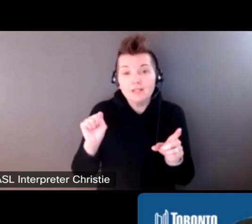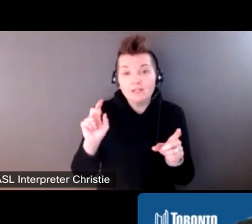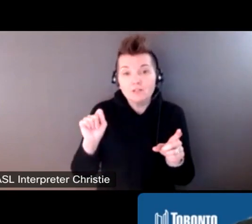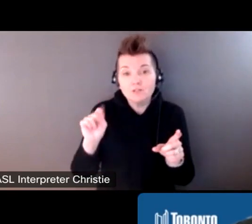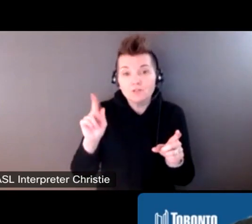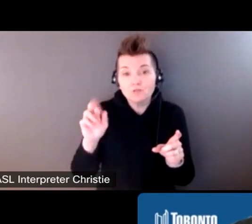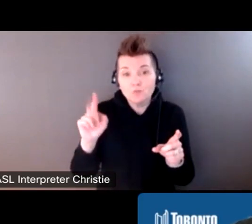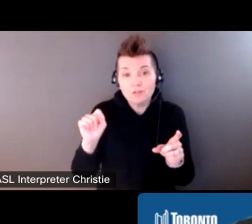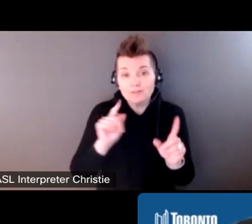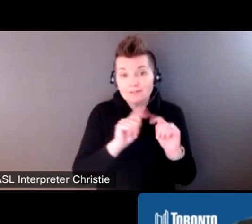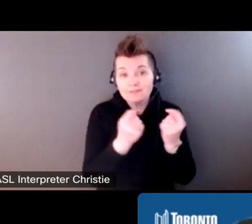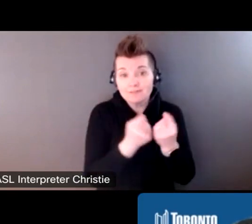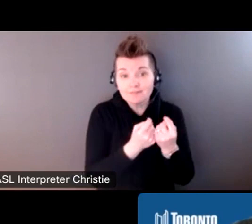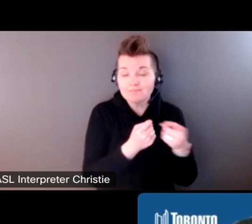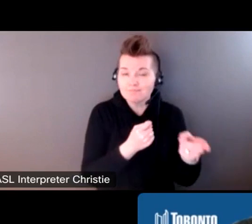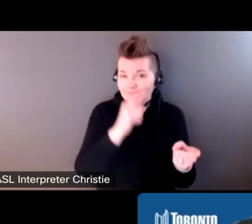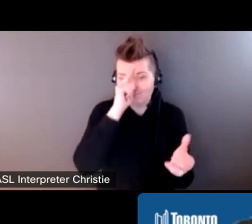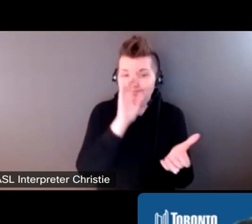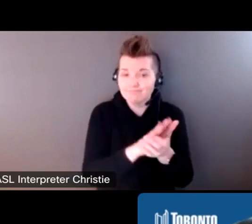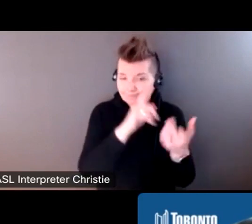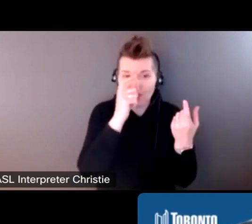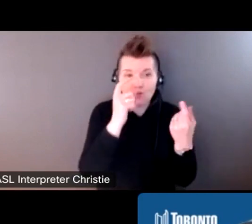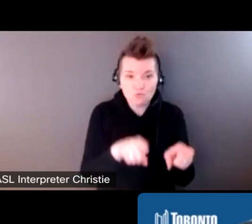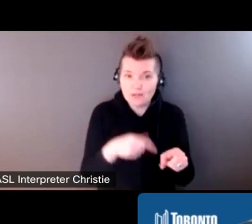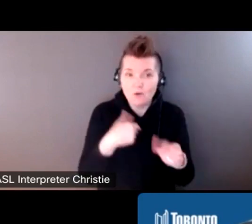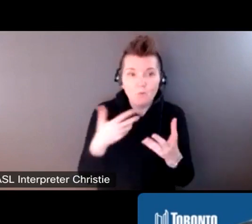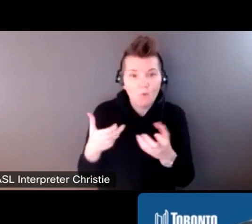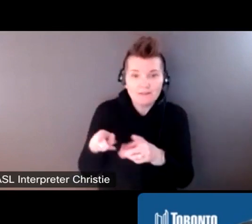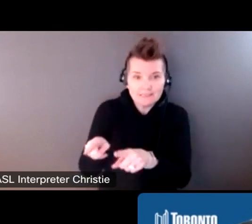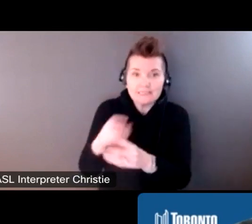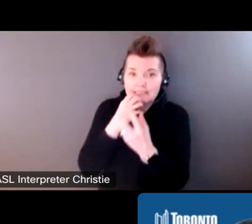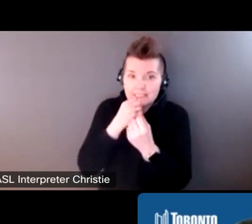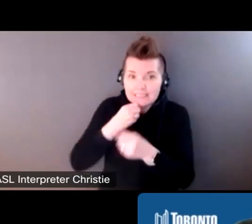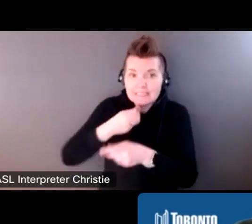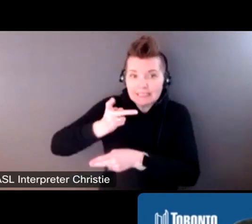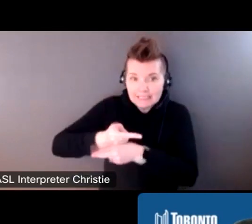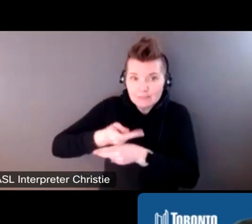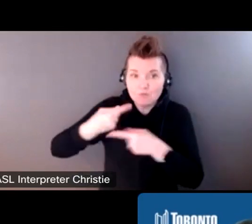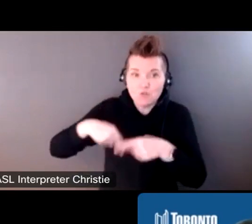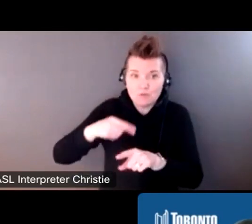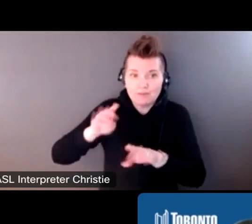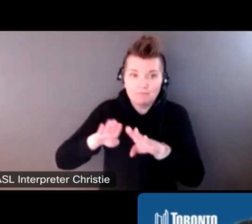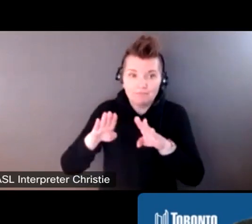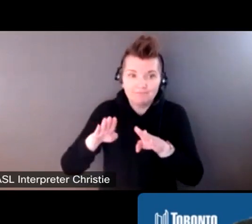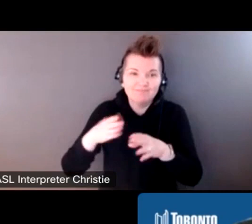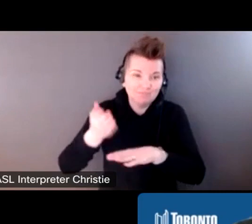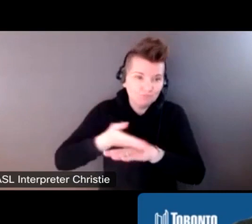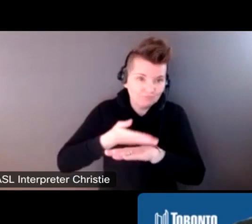most recently in terms of looking at our work zones and really trying to exhaust every possible